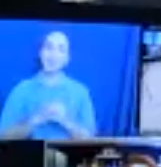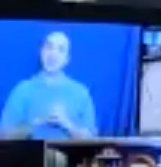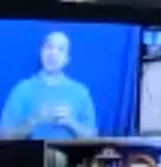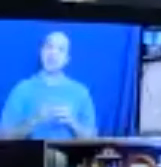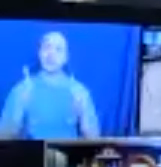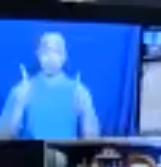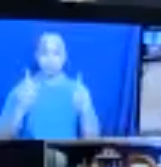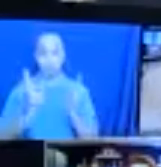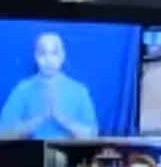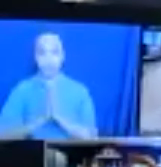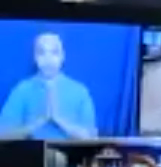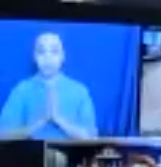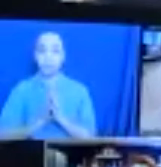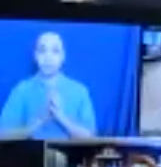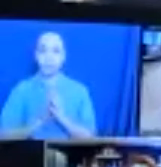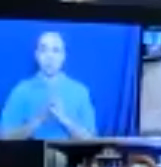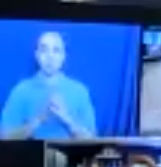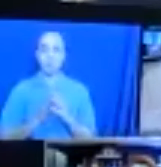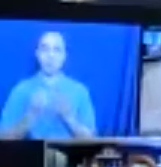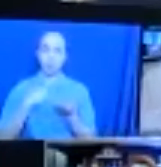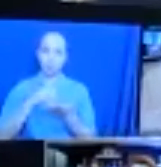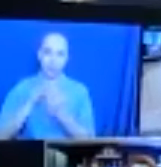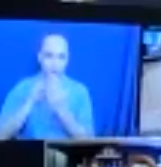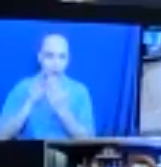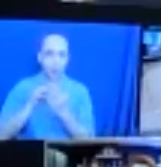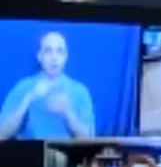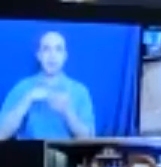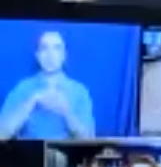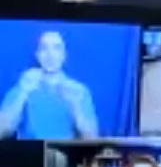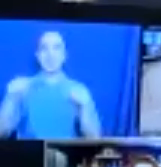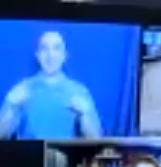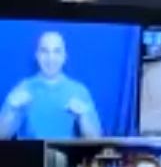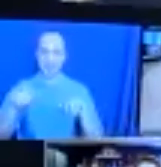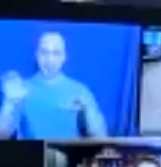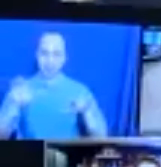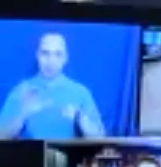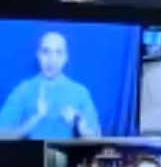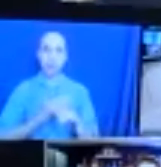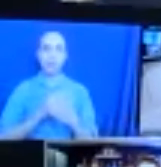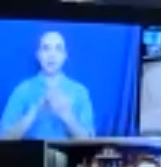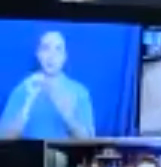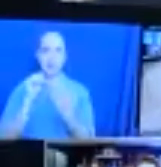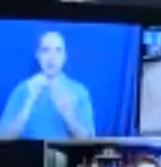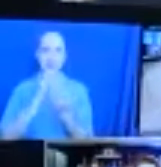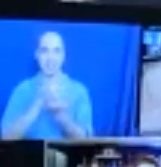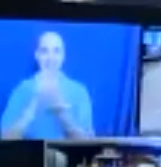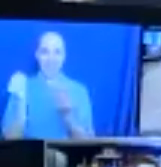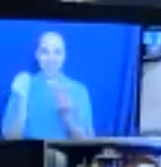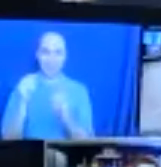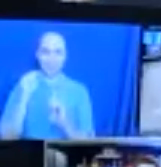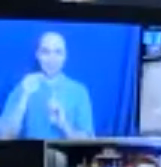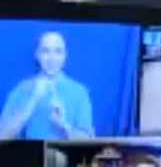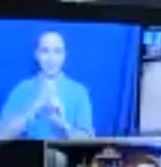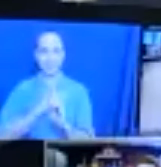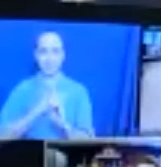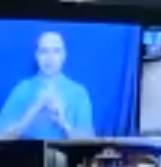HOWEVER, WE TAKE WHAT WE CAN AND WE DO OUR BEST TO LEARN.